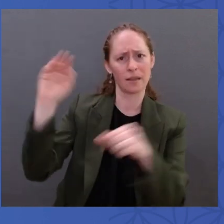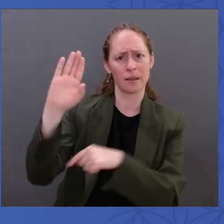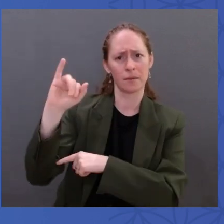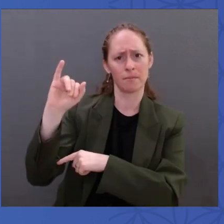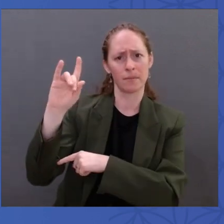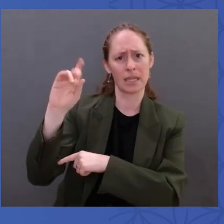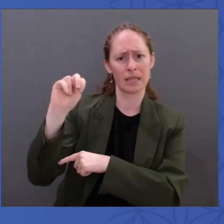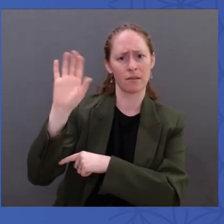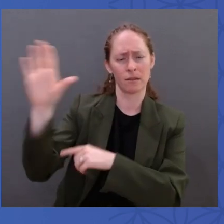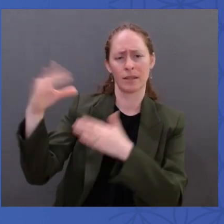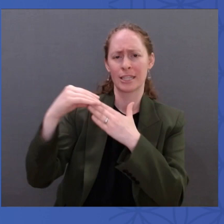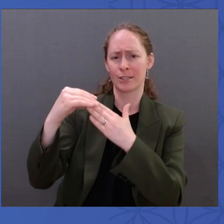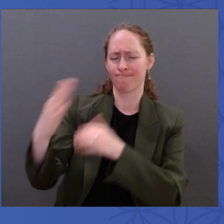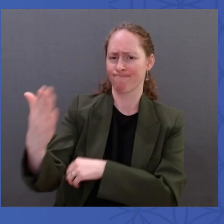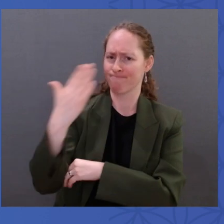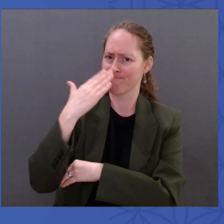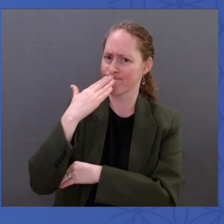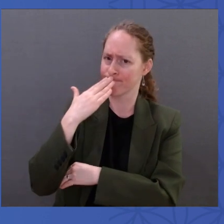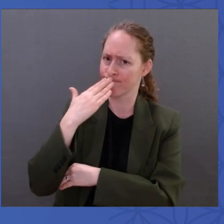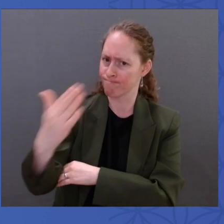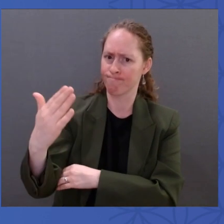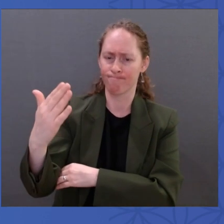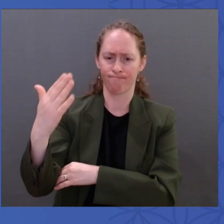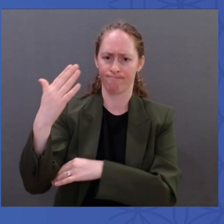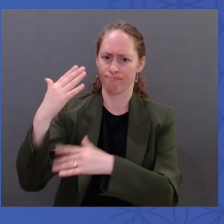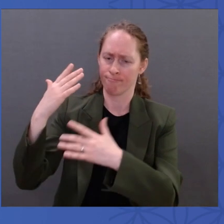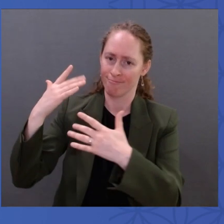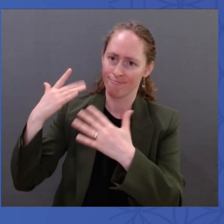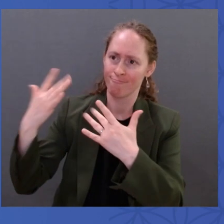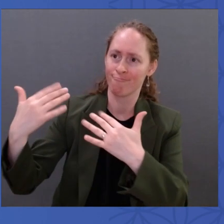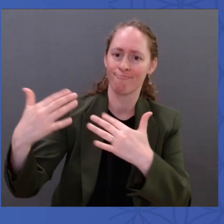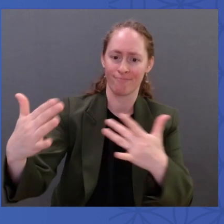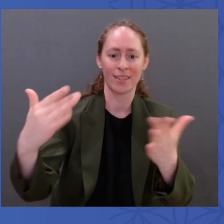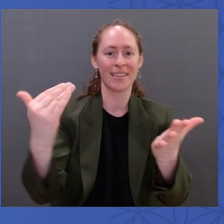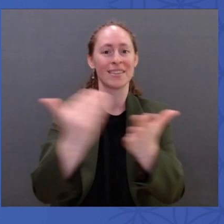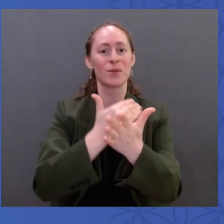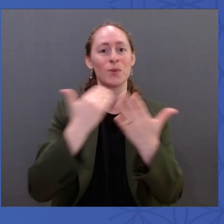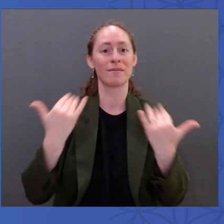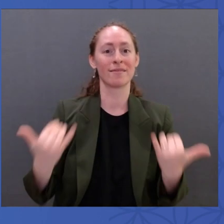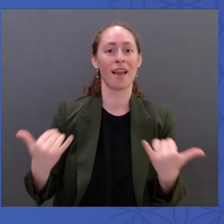of the Indo-Pacific Economic Framework for Prosperity. Having spent the last three days